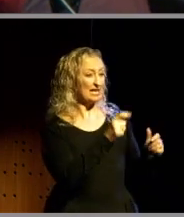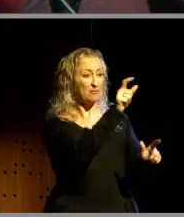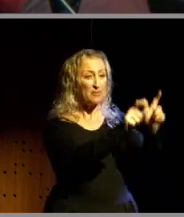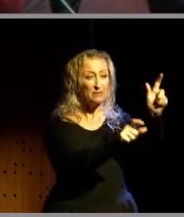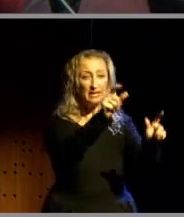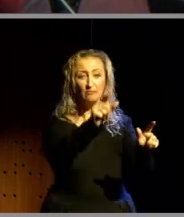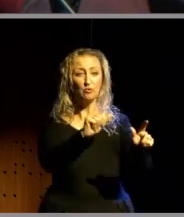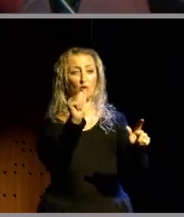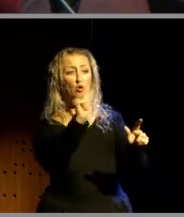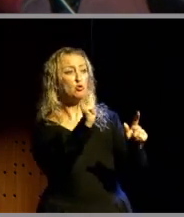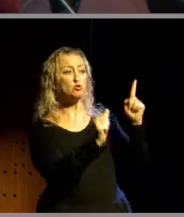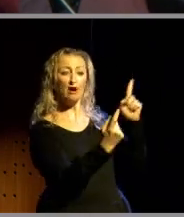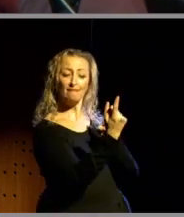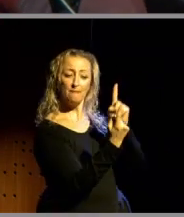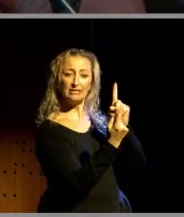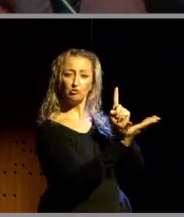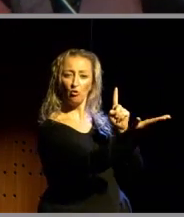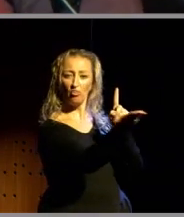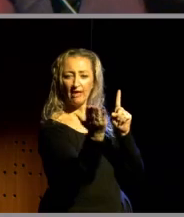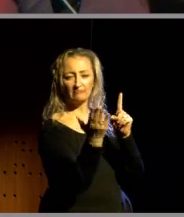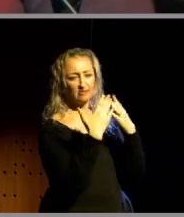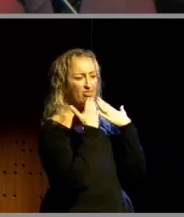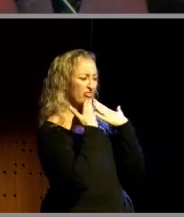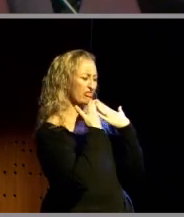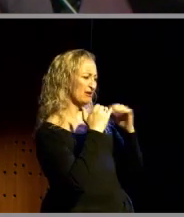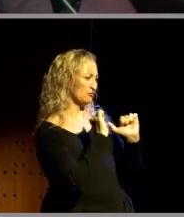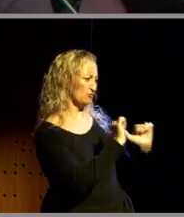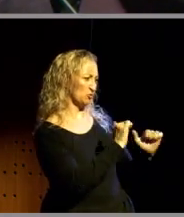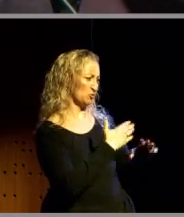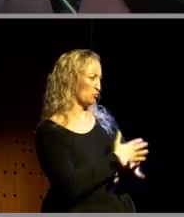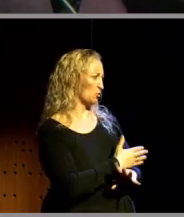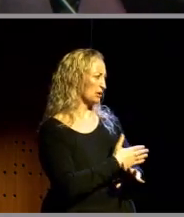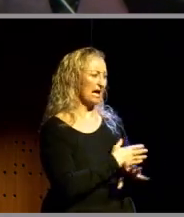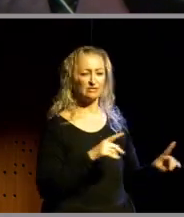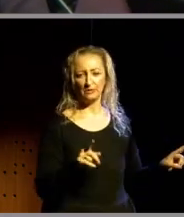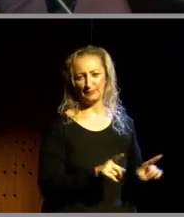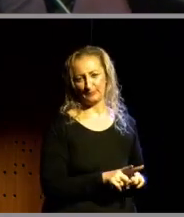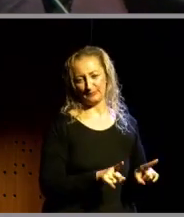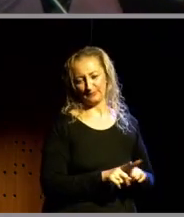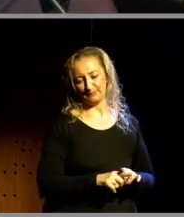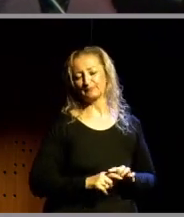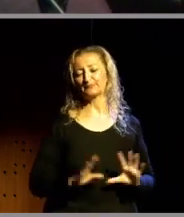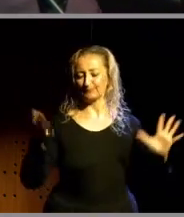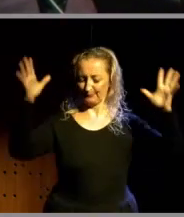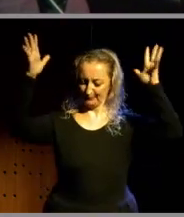So thank you, Wesley Enoch, this was unscripted too. Well, thank you.